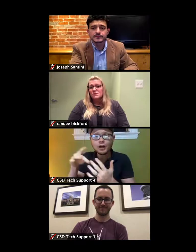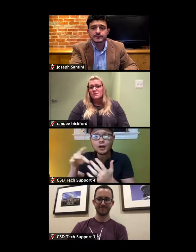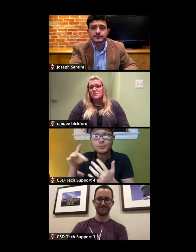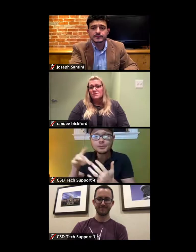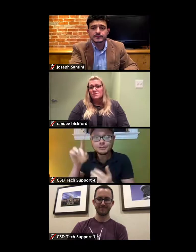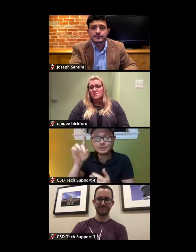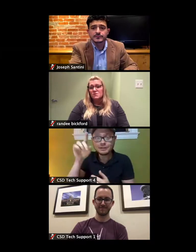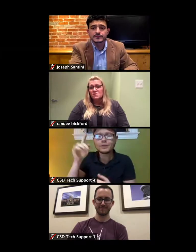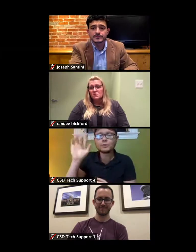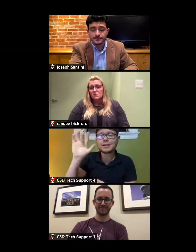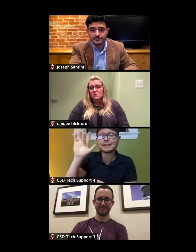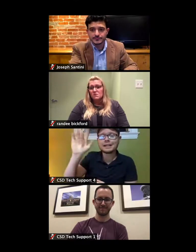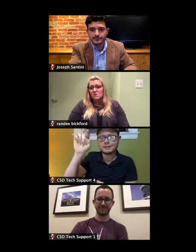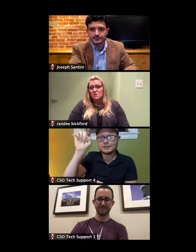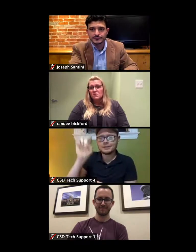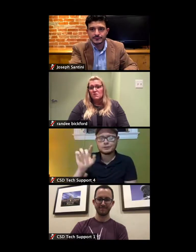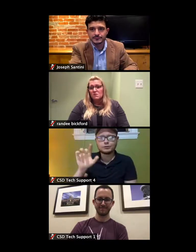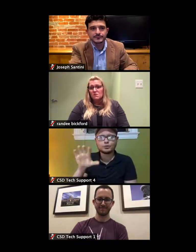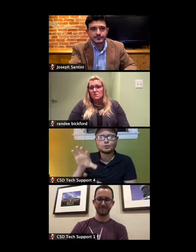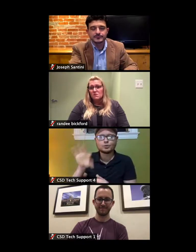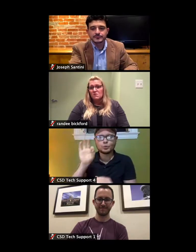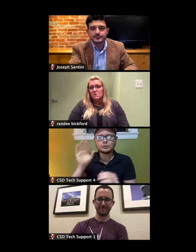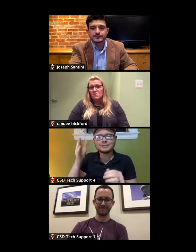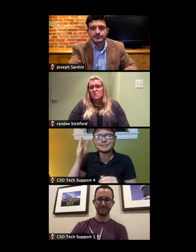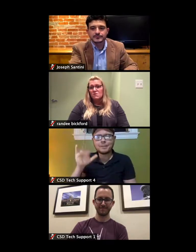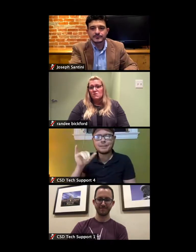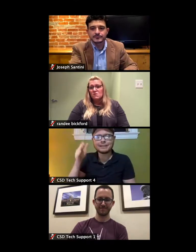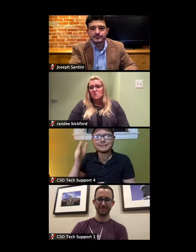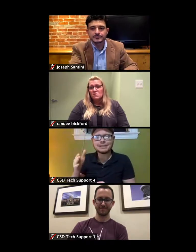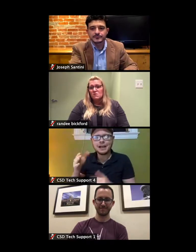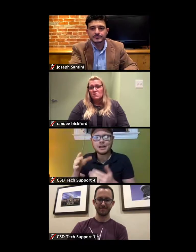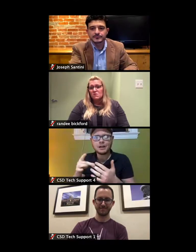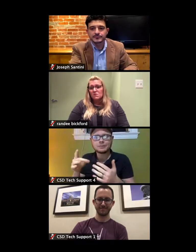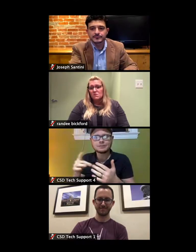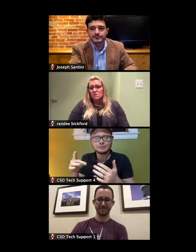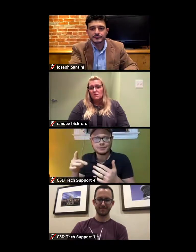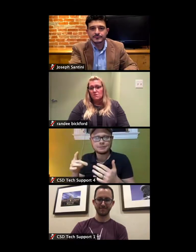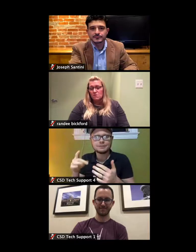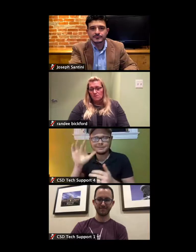If you see view options to answer some of the questions in the chat box,